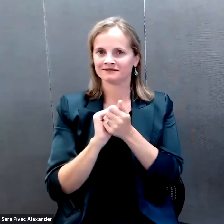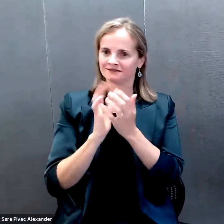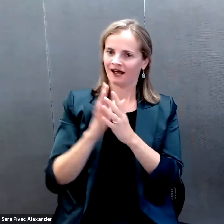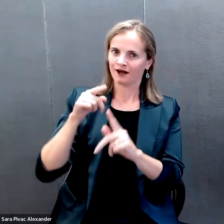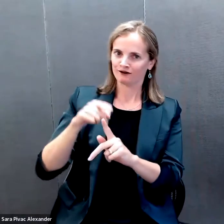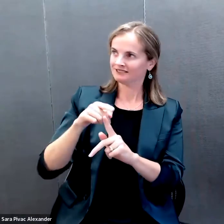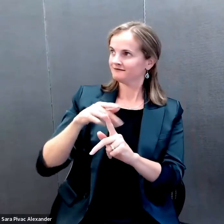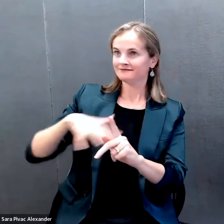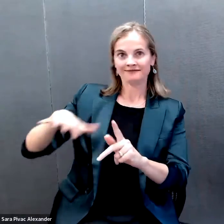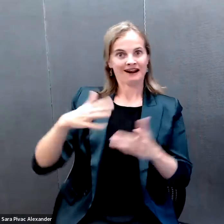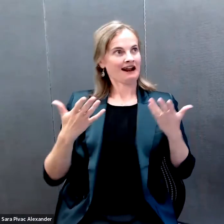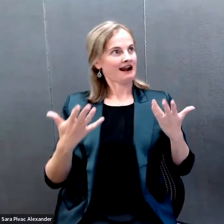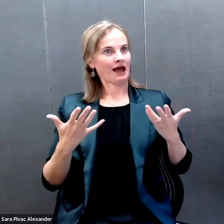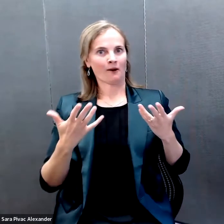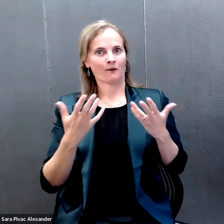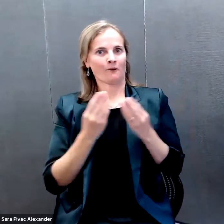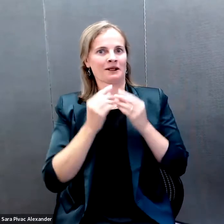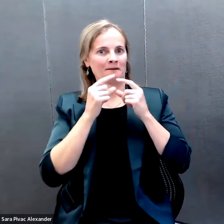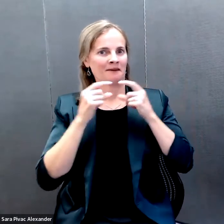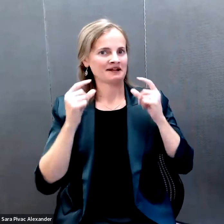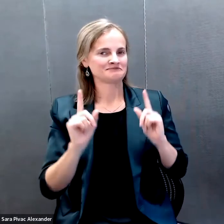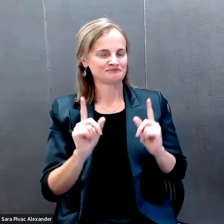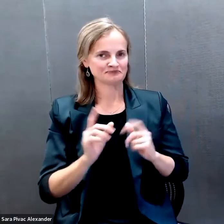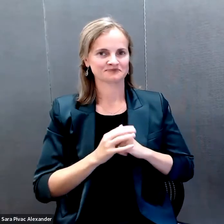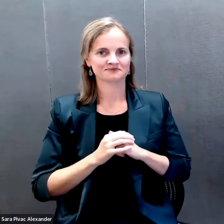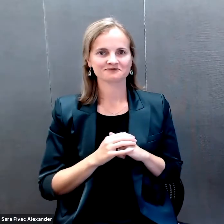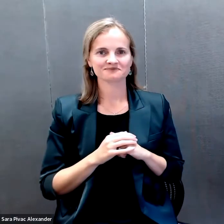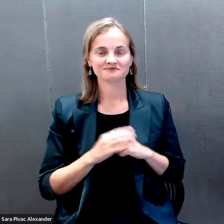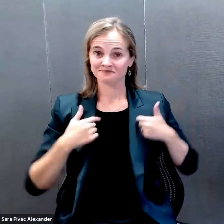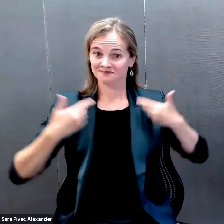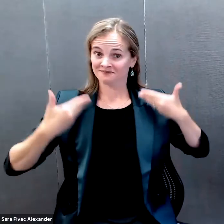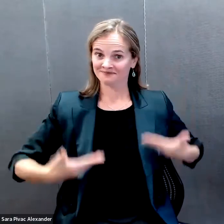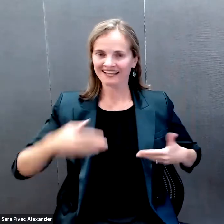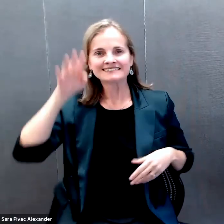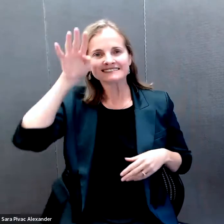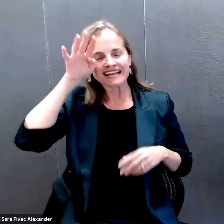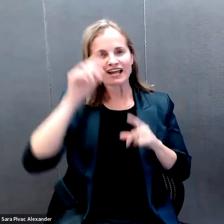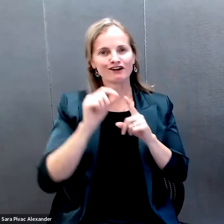but I'd also like to talk a little bit about the context of New Zealand Sign Language and also issues to do with masks